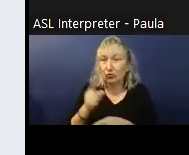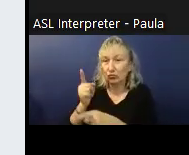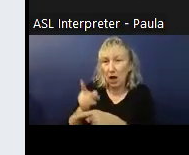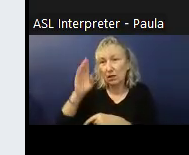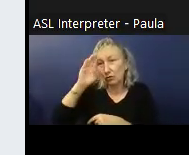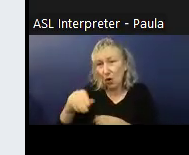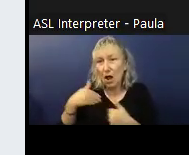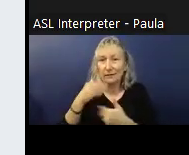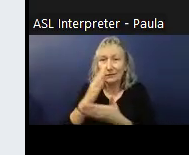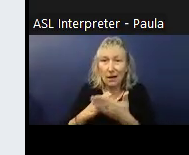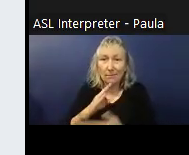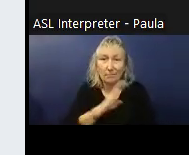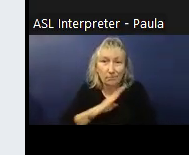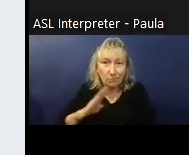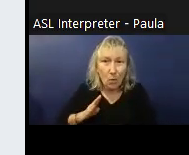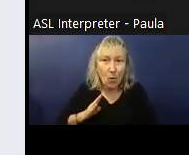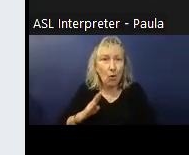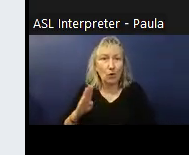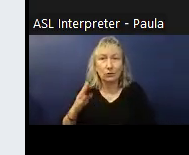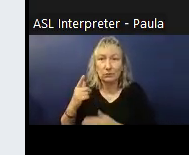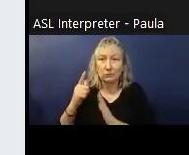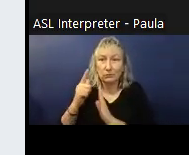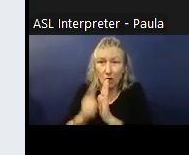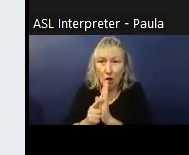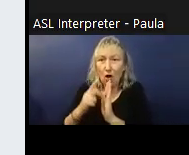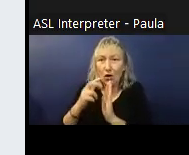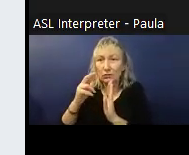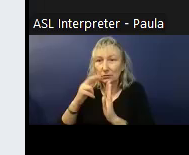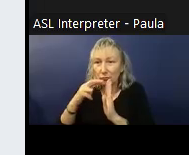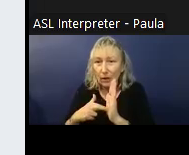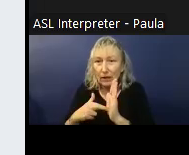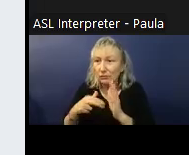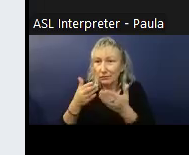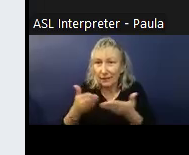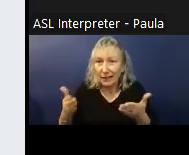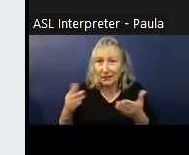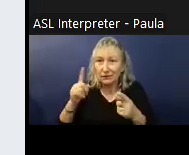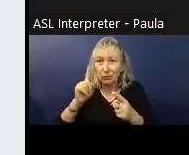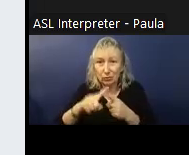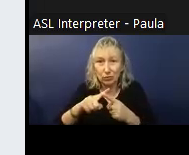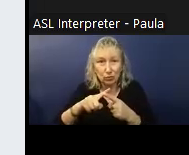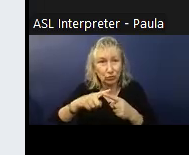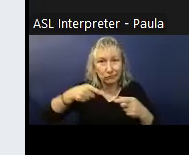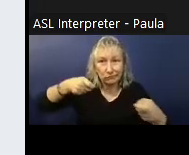entities that oversee some of these professions like doctors and nurses and attorneys.